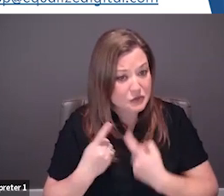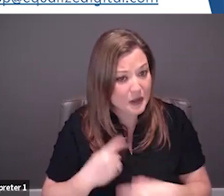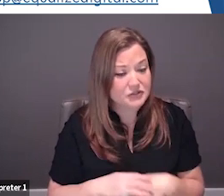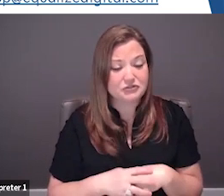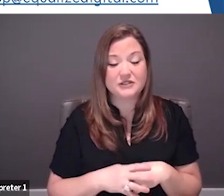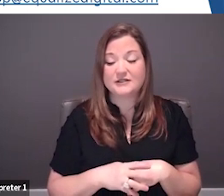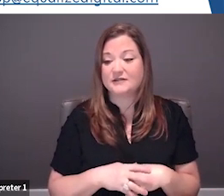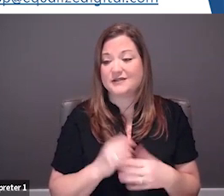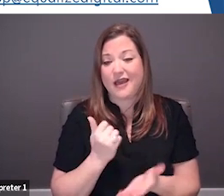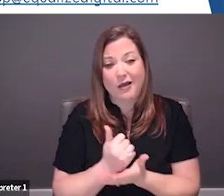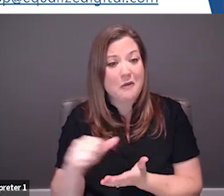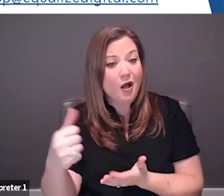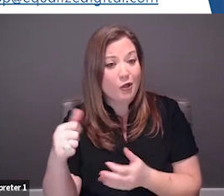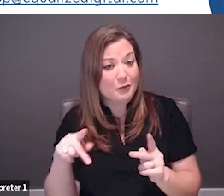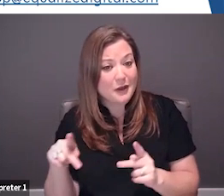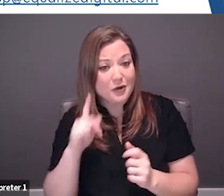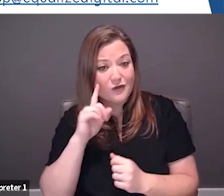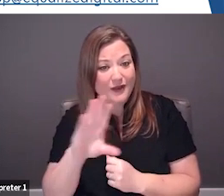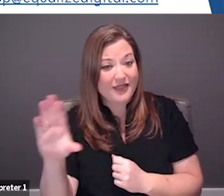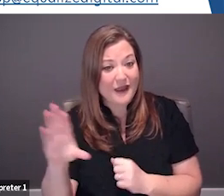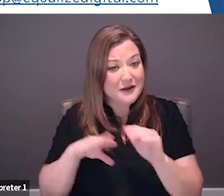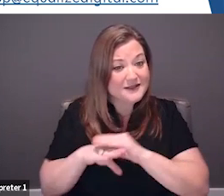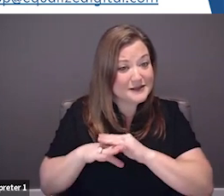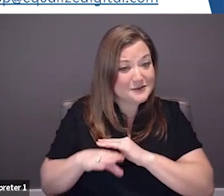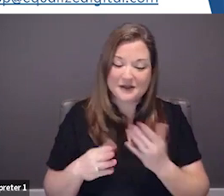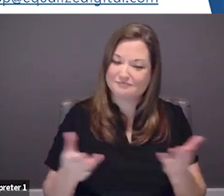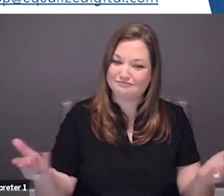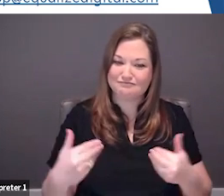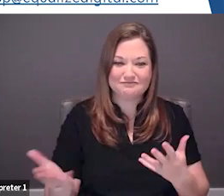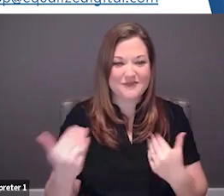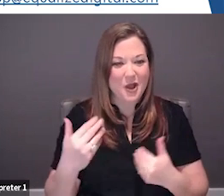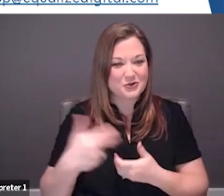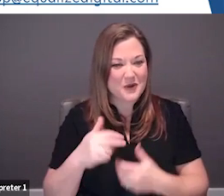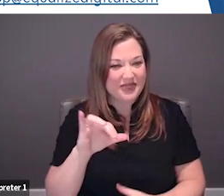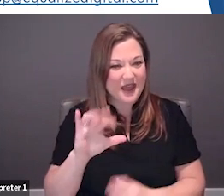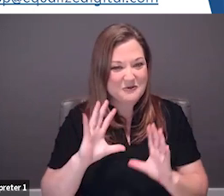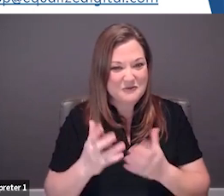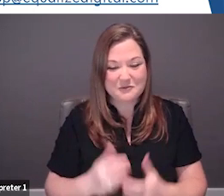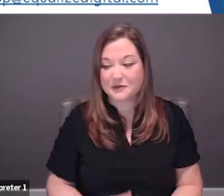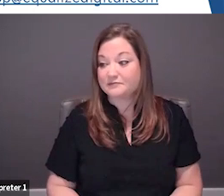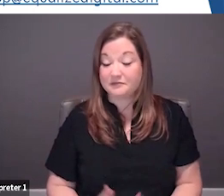We welcome everyone to join that group. Everyone always asks, is this being recorded?